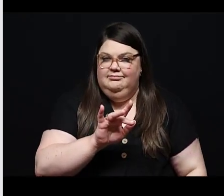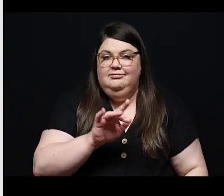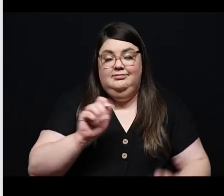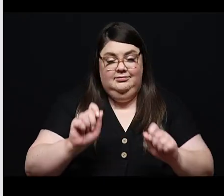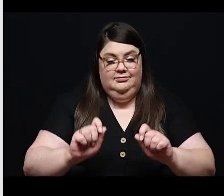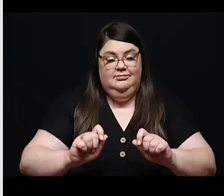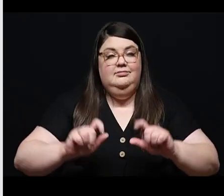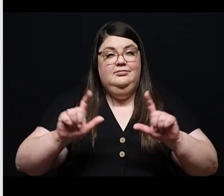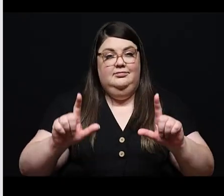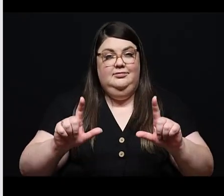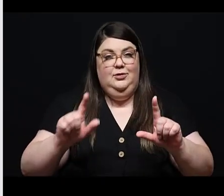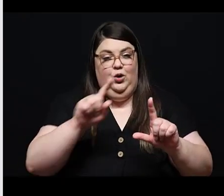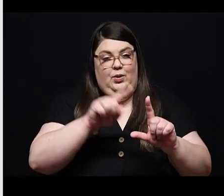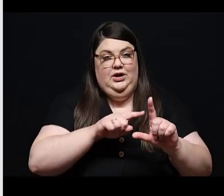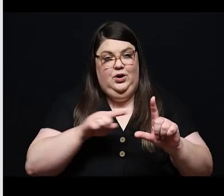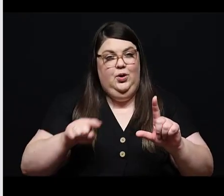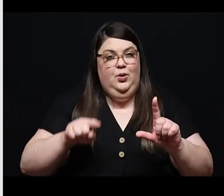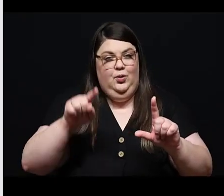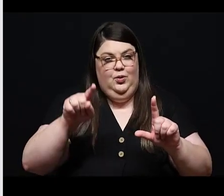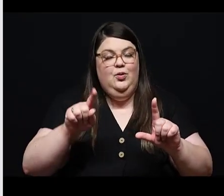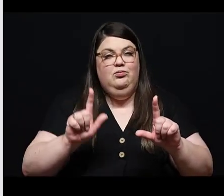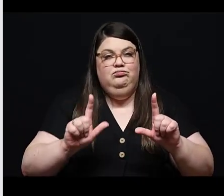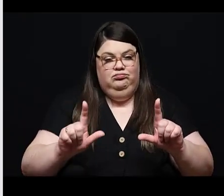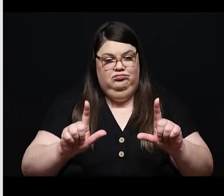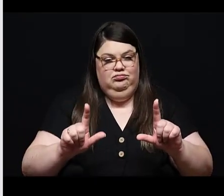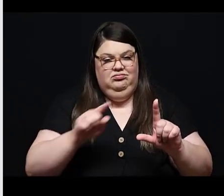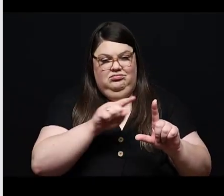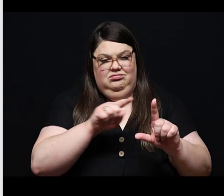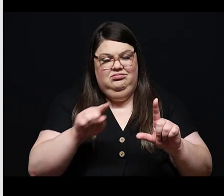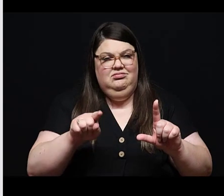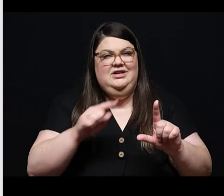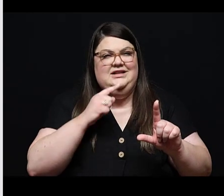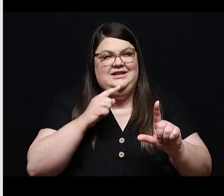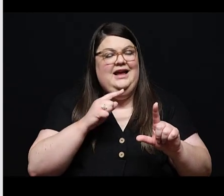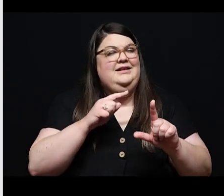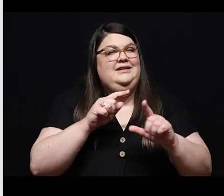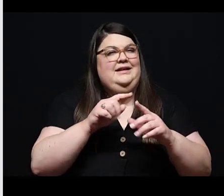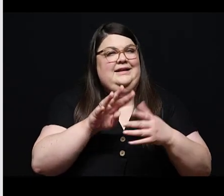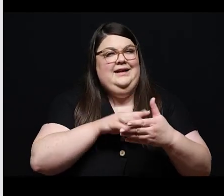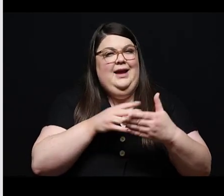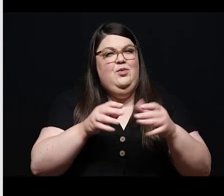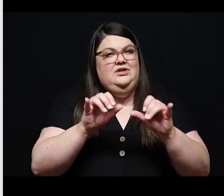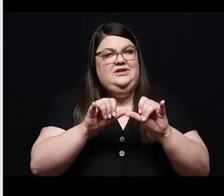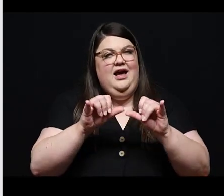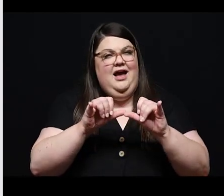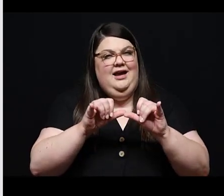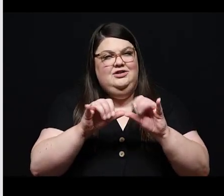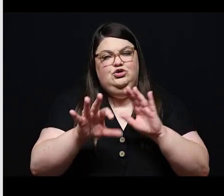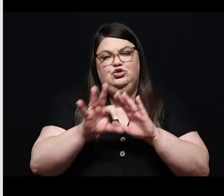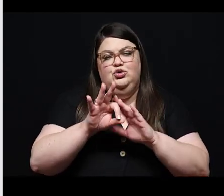The insert table window will appear. Under table size, select the number of columns and rows you want.